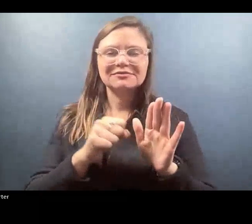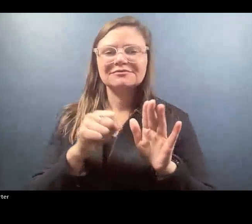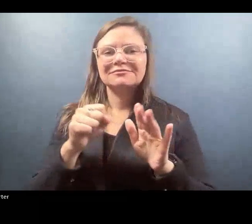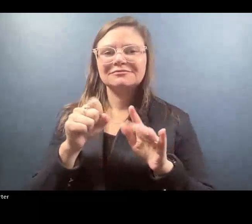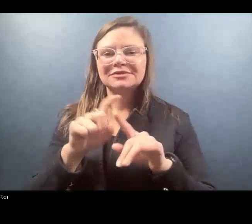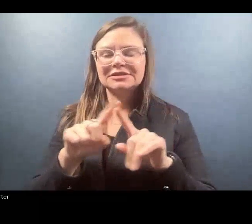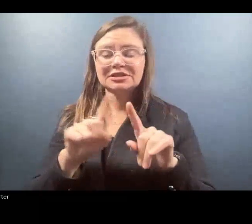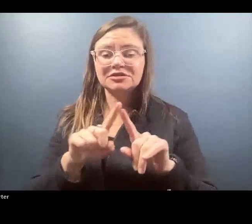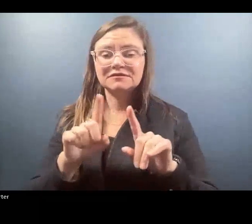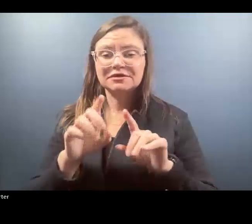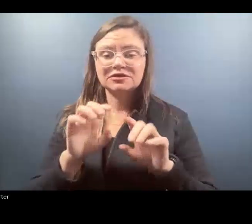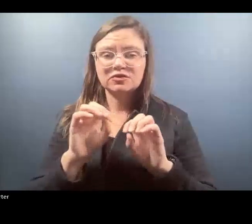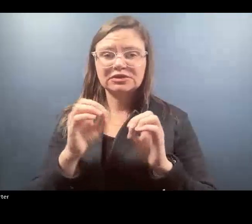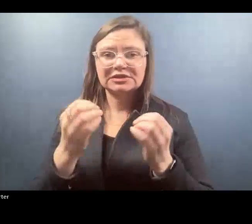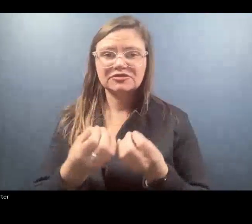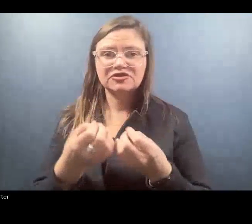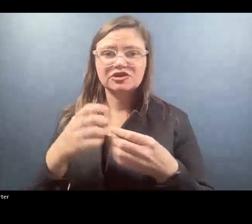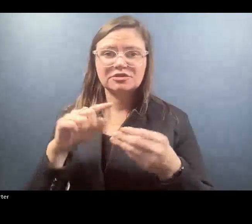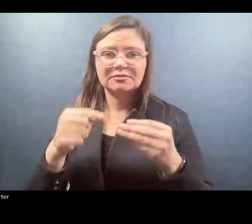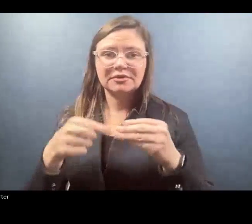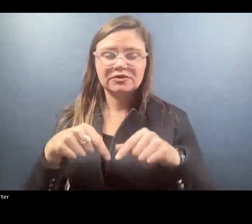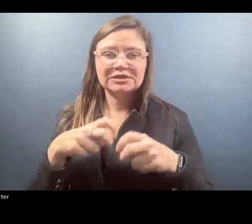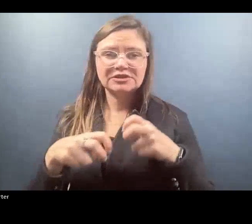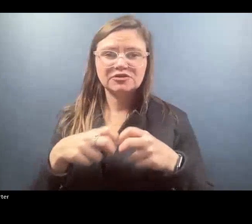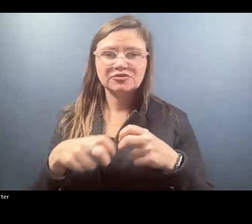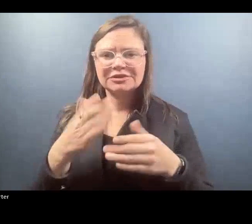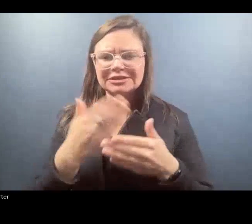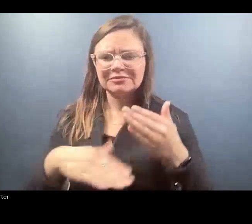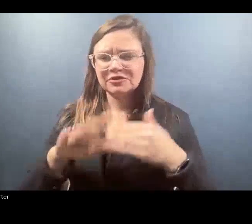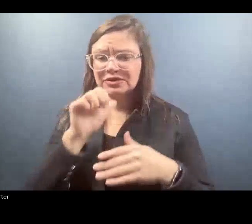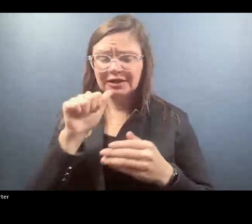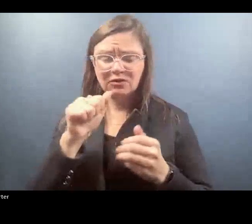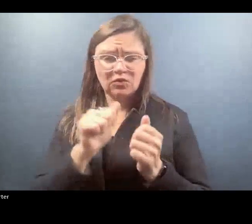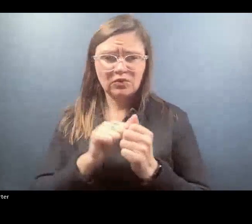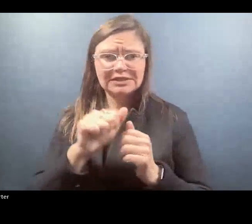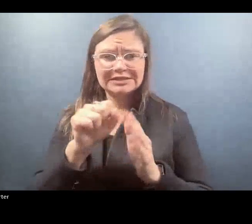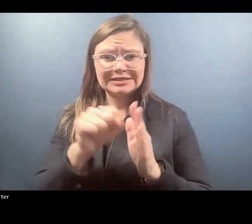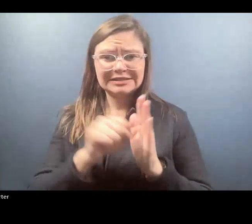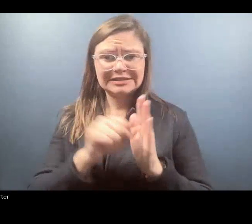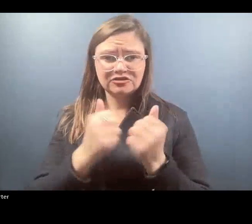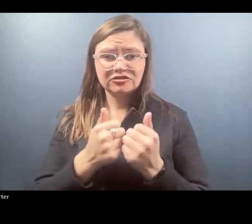I will say, I know some of you are not with state agencies, so please feel free to speak from your experience working with states.